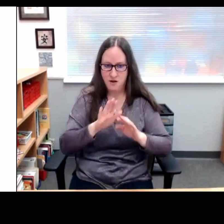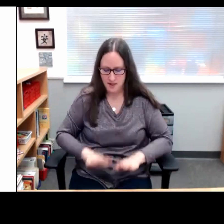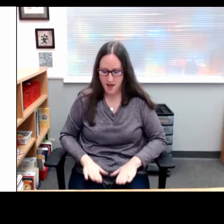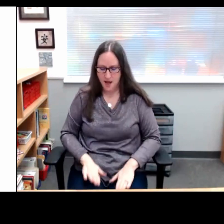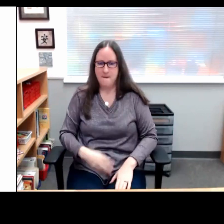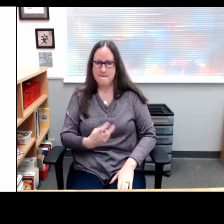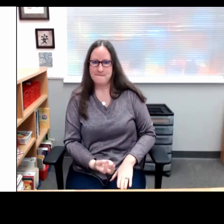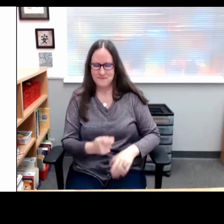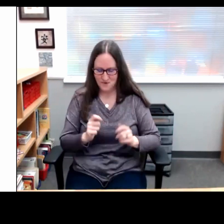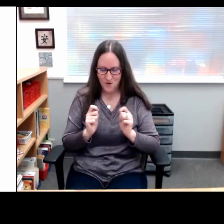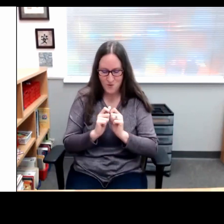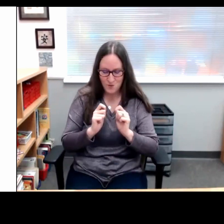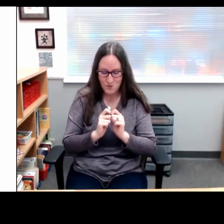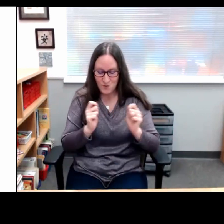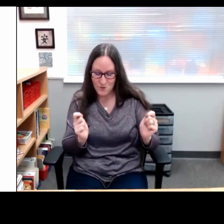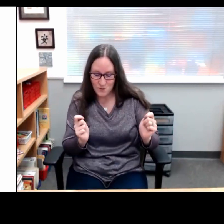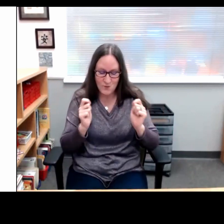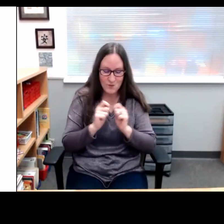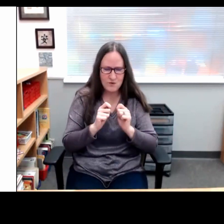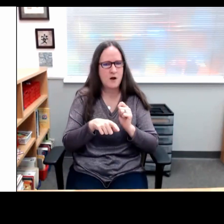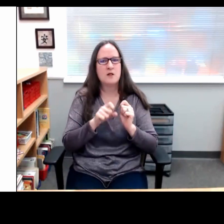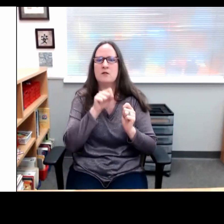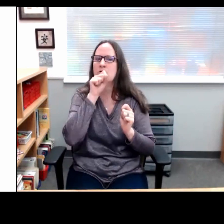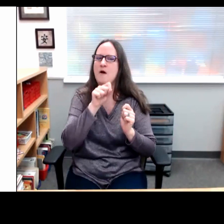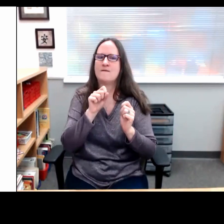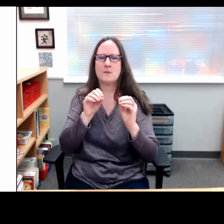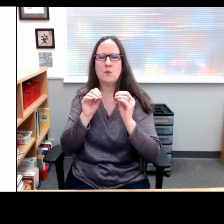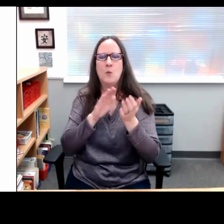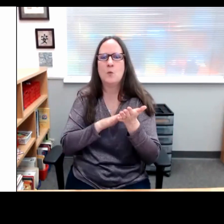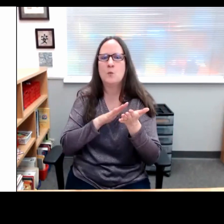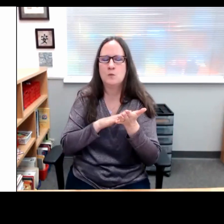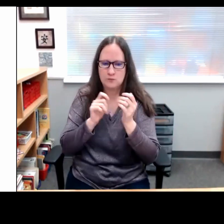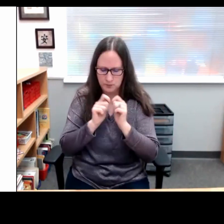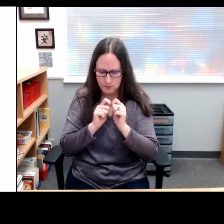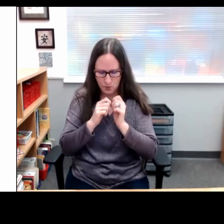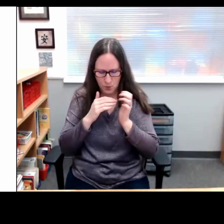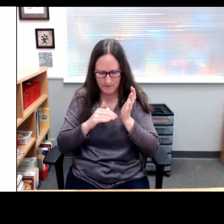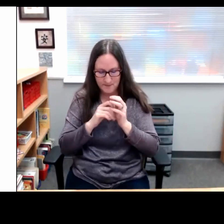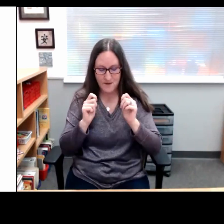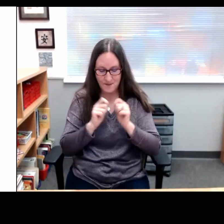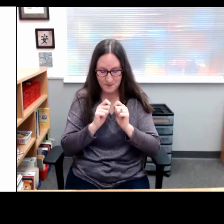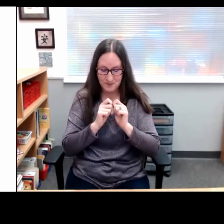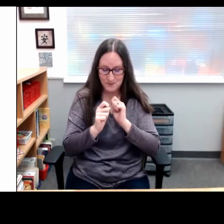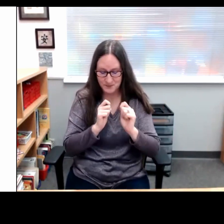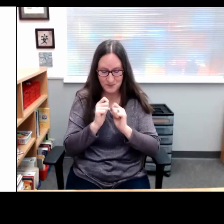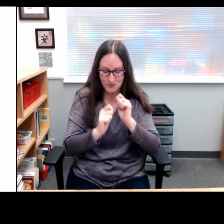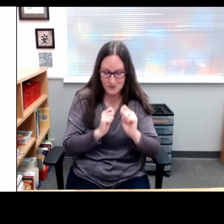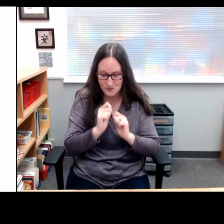Playing a little game. Sitting them on your lap. And children love the type of rhythmic movement,